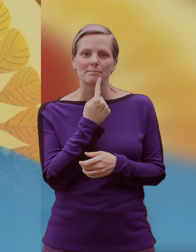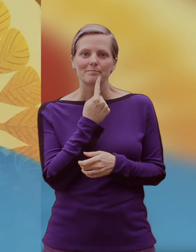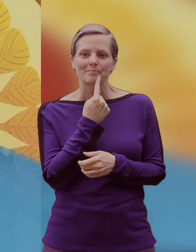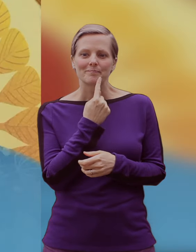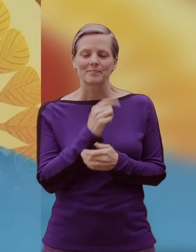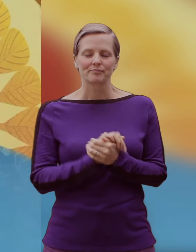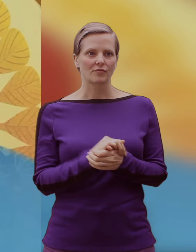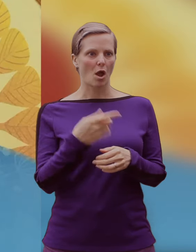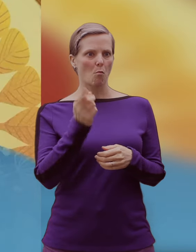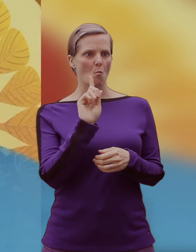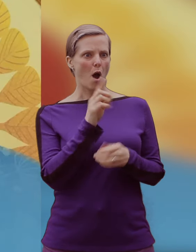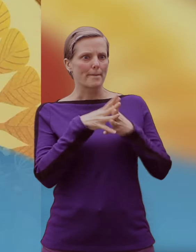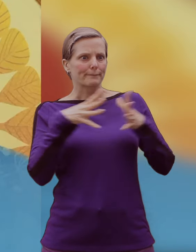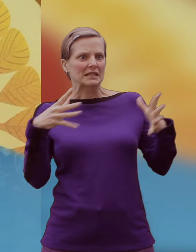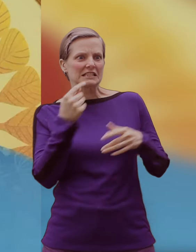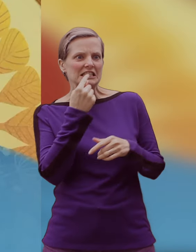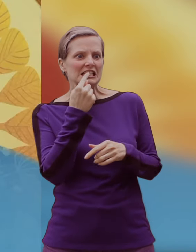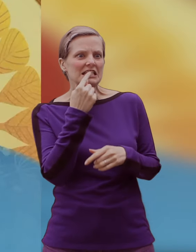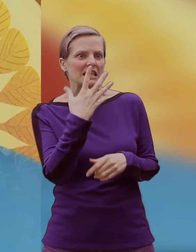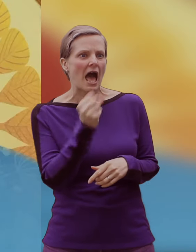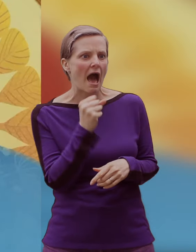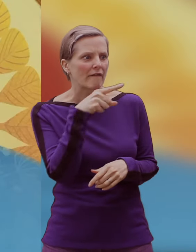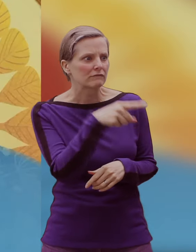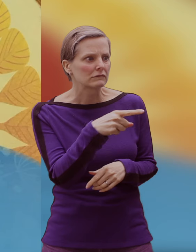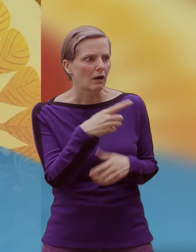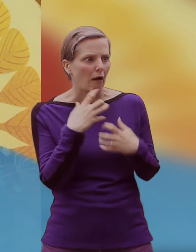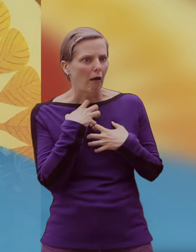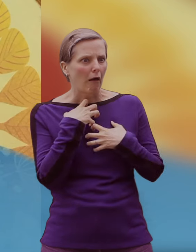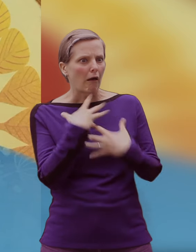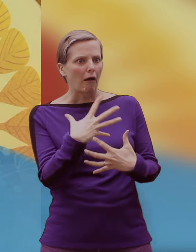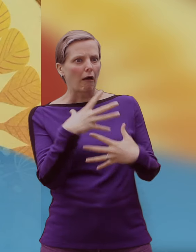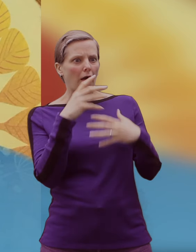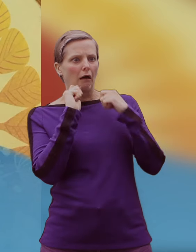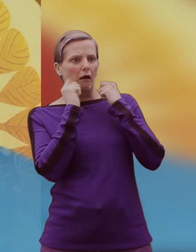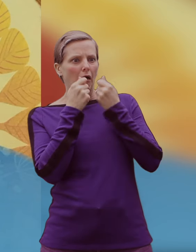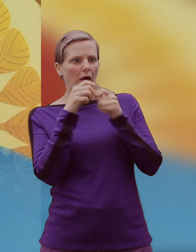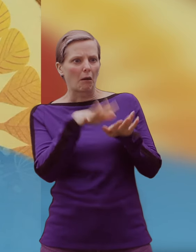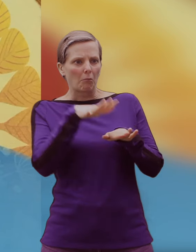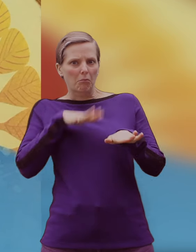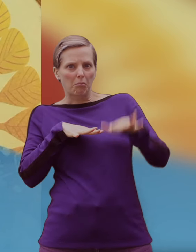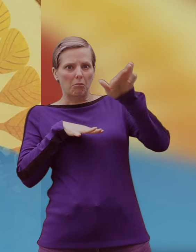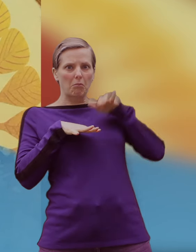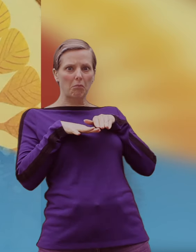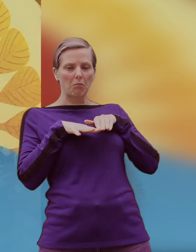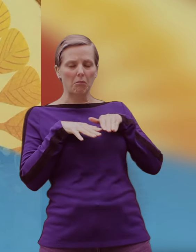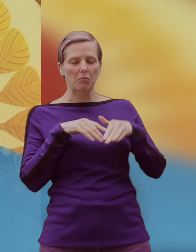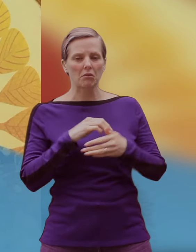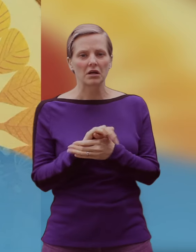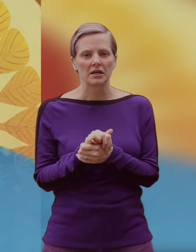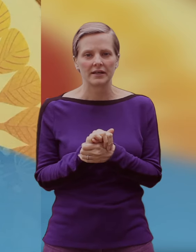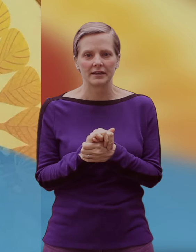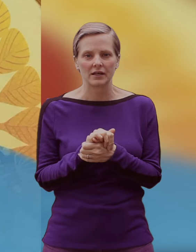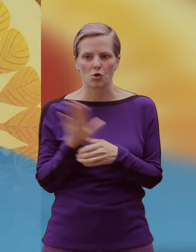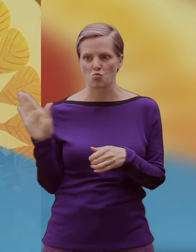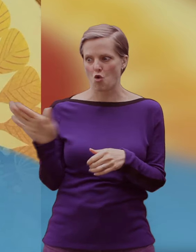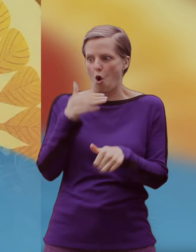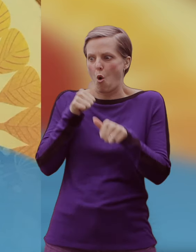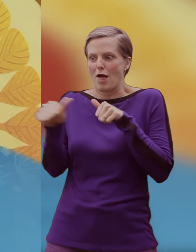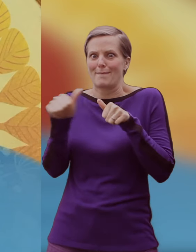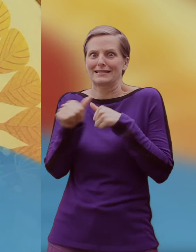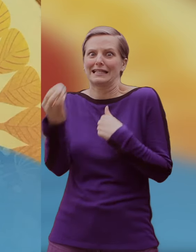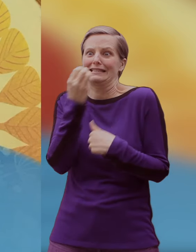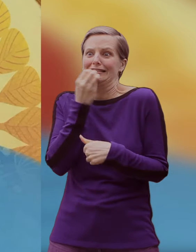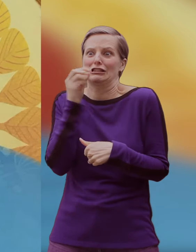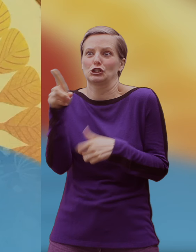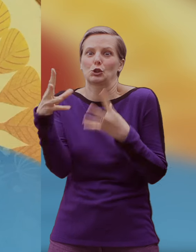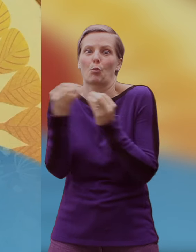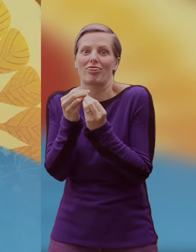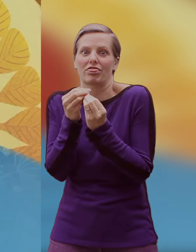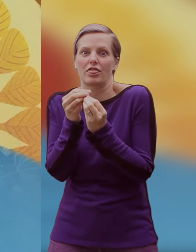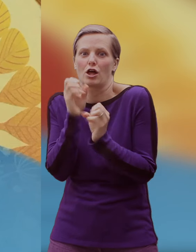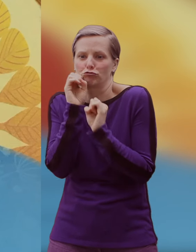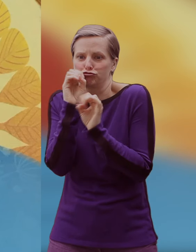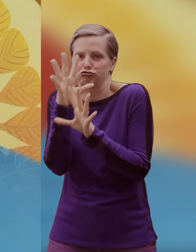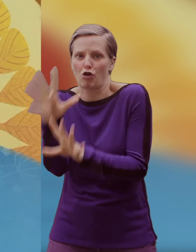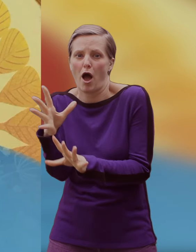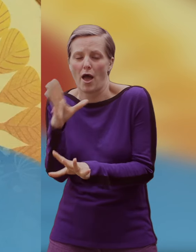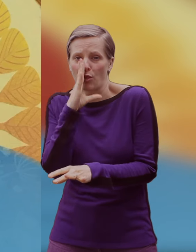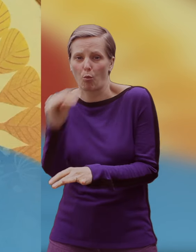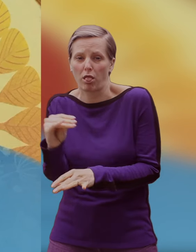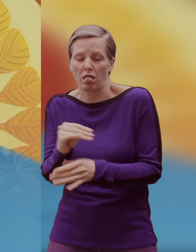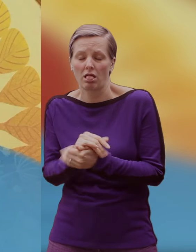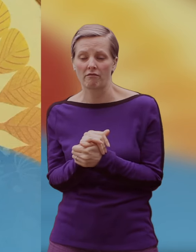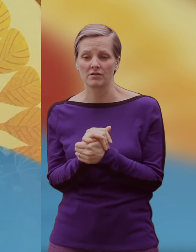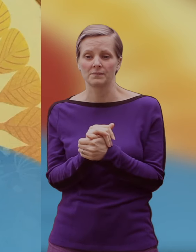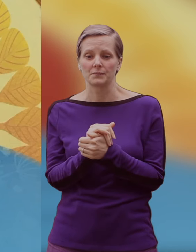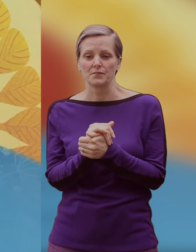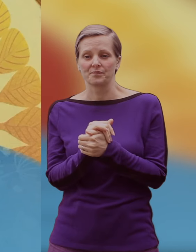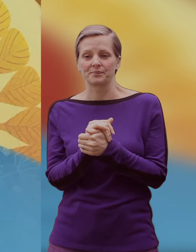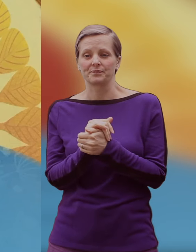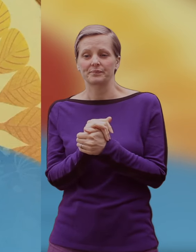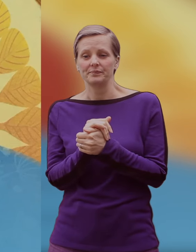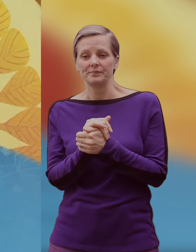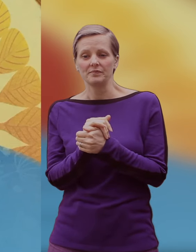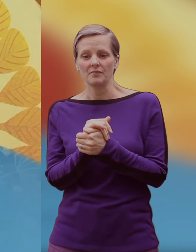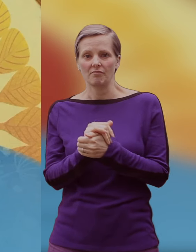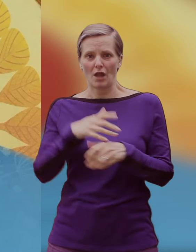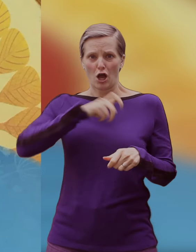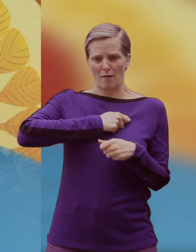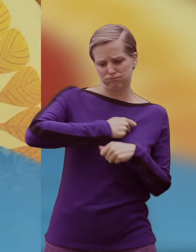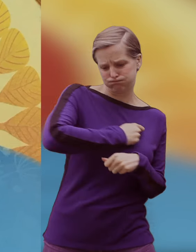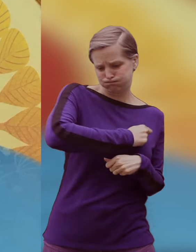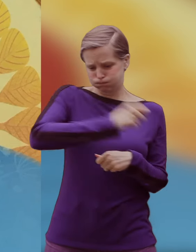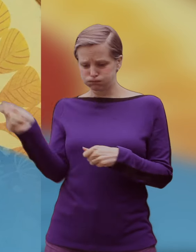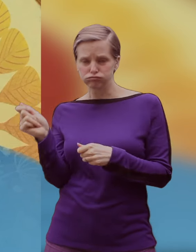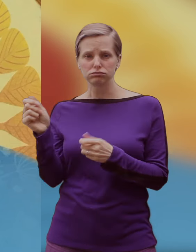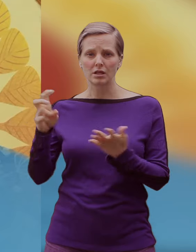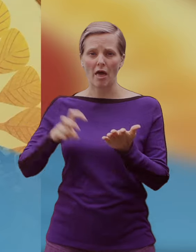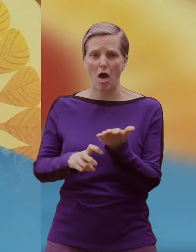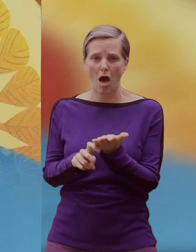What big teeth you have gasped Little Red Riding Hood taking a step back. All the better to eat you with the wolf roared throwing off the covers and springing from the bed.